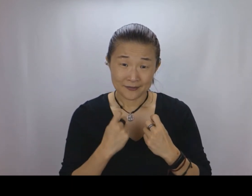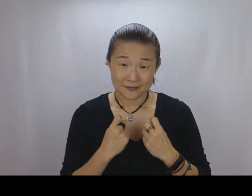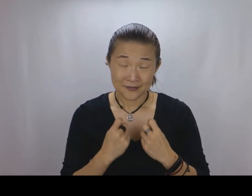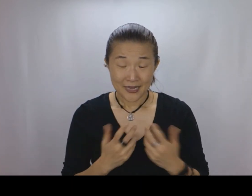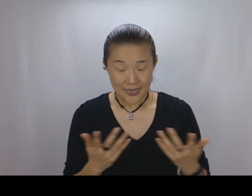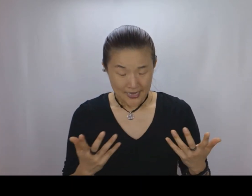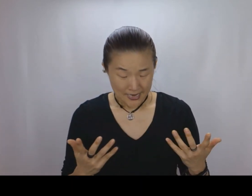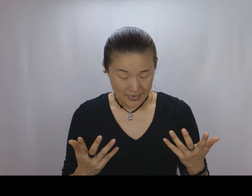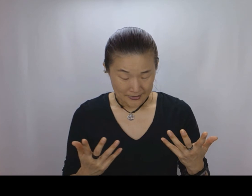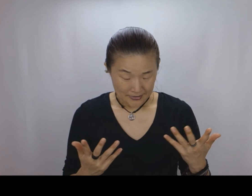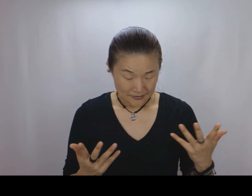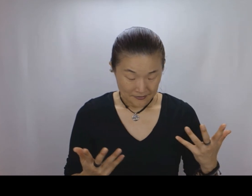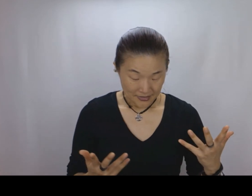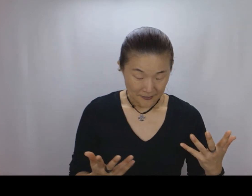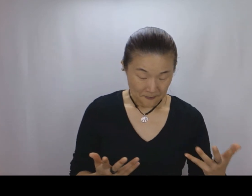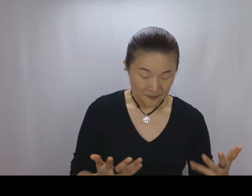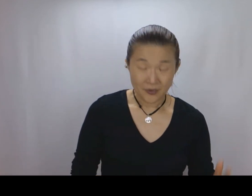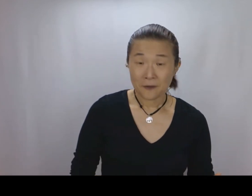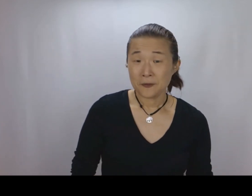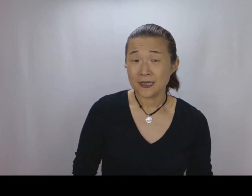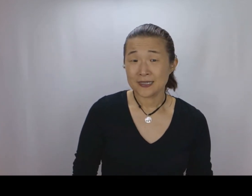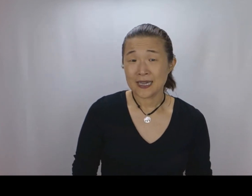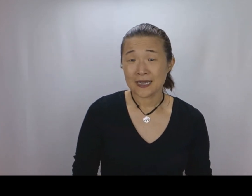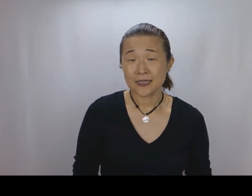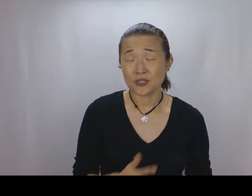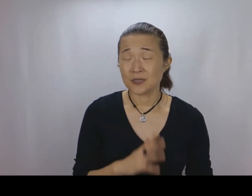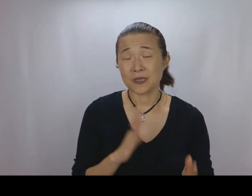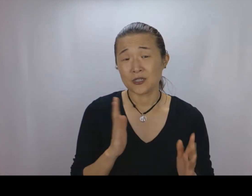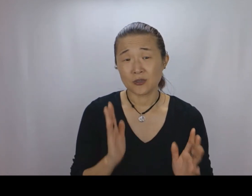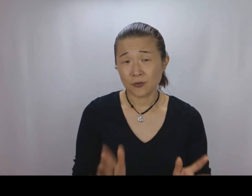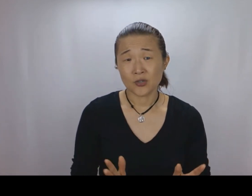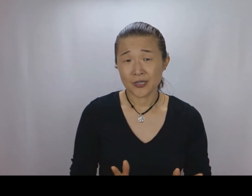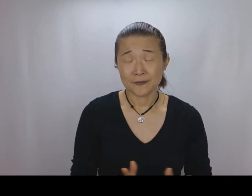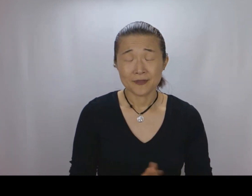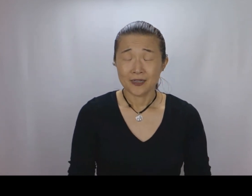And if you're not feeling sad, it's just because you're bored